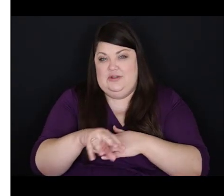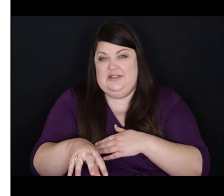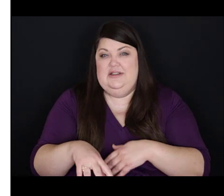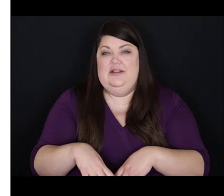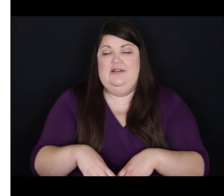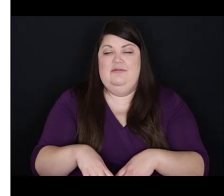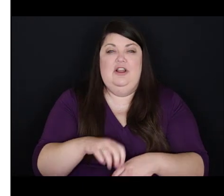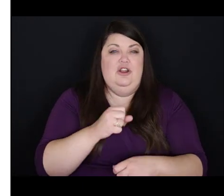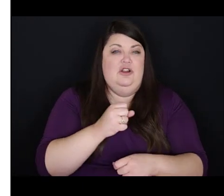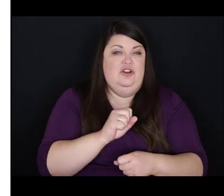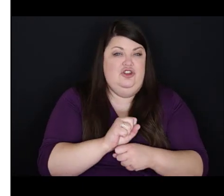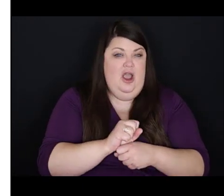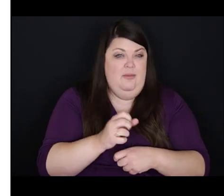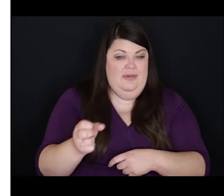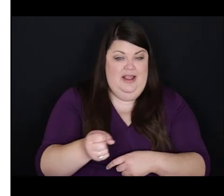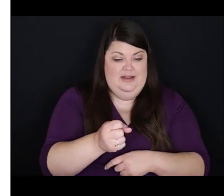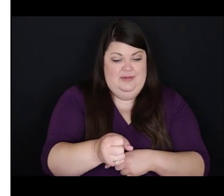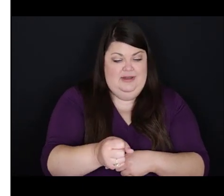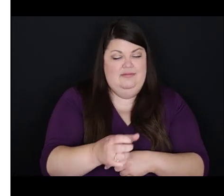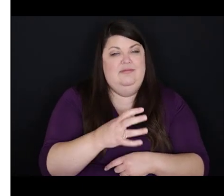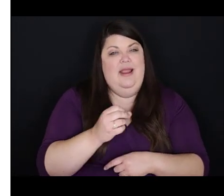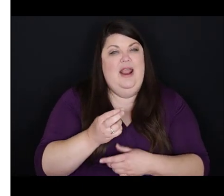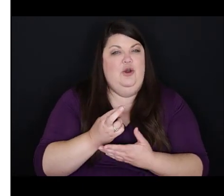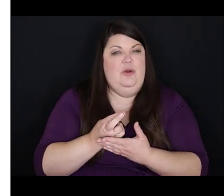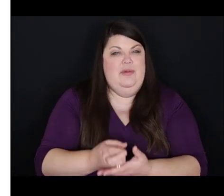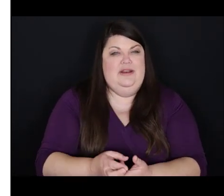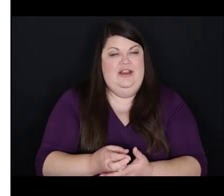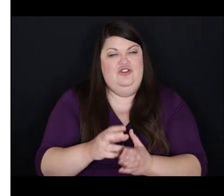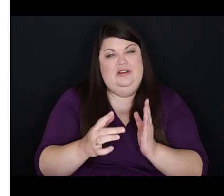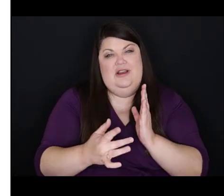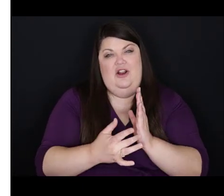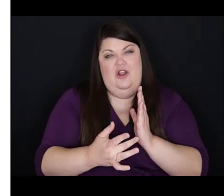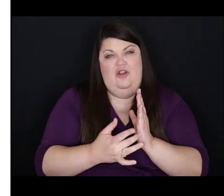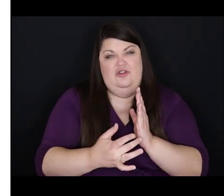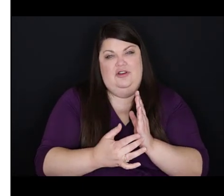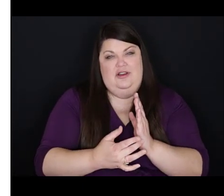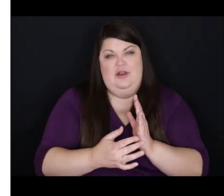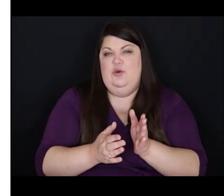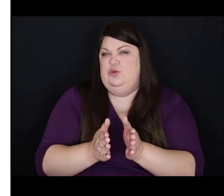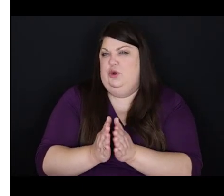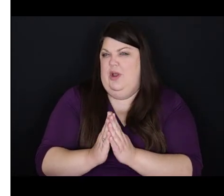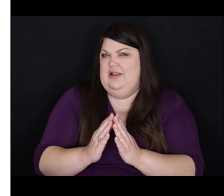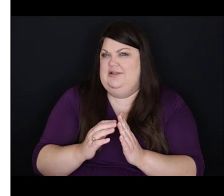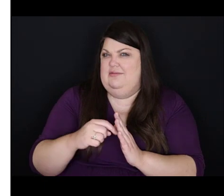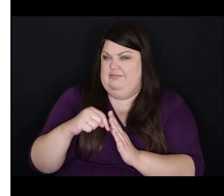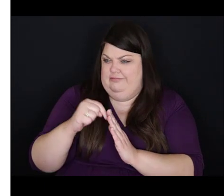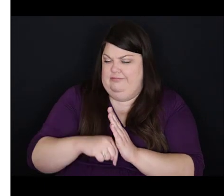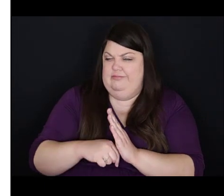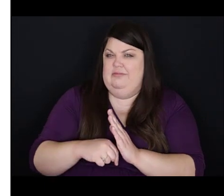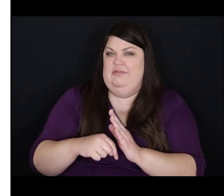and rehabilitation technology, which requests further detailed information to include staff